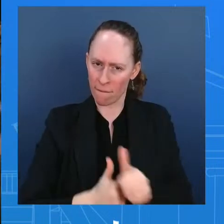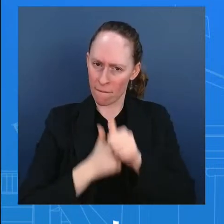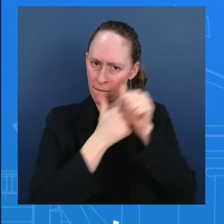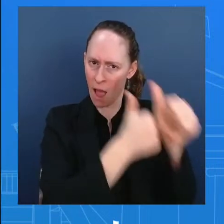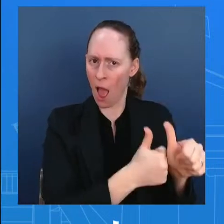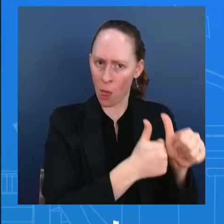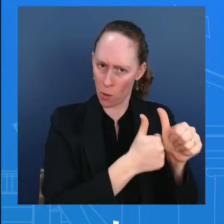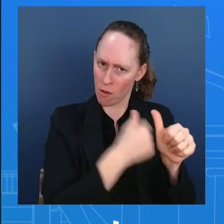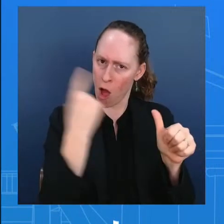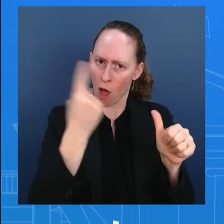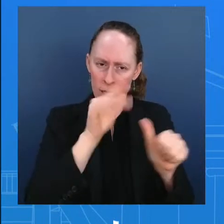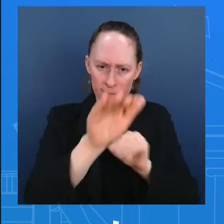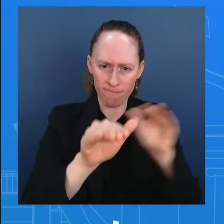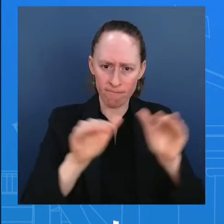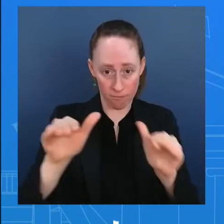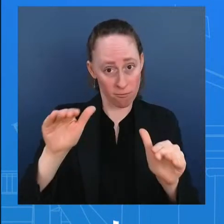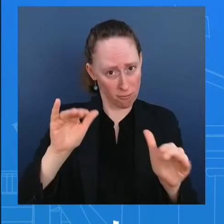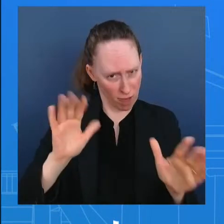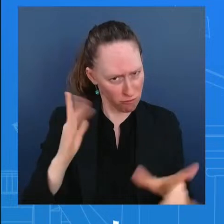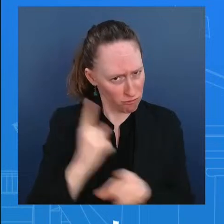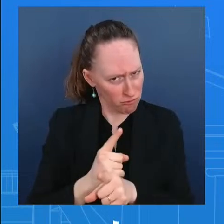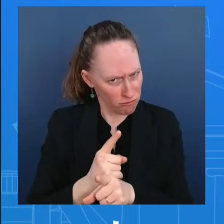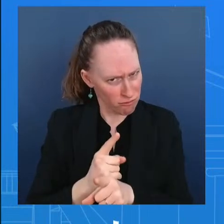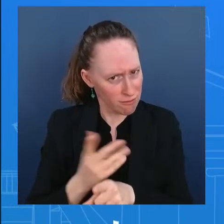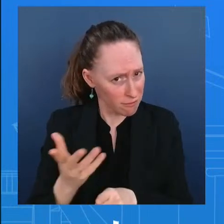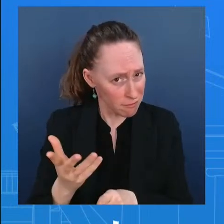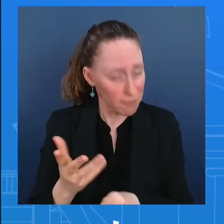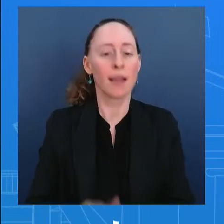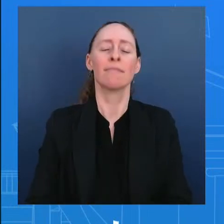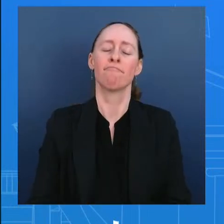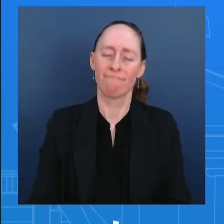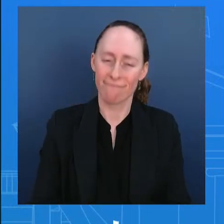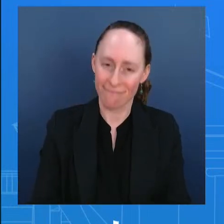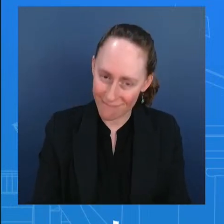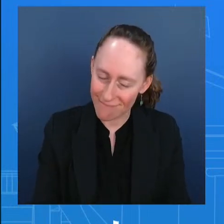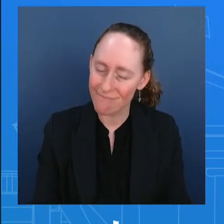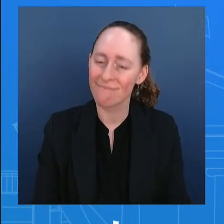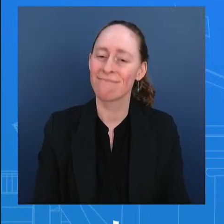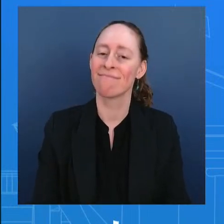That is something that when I’m asked about it, we say that the president brings that up